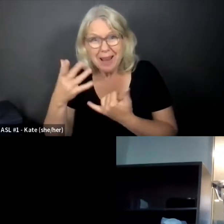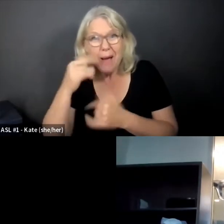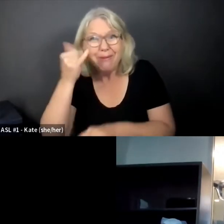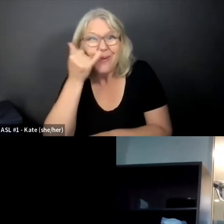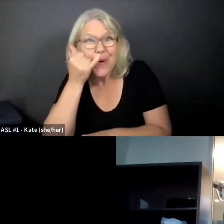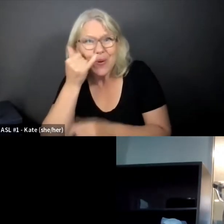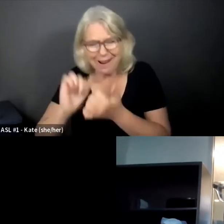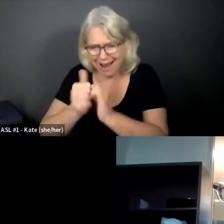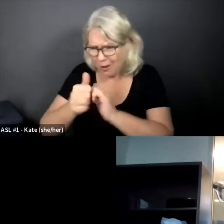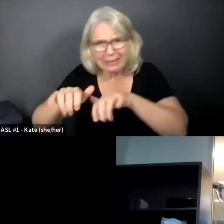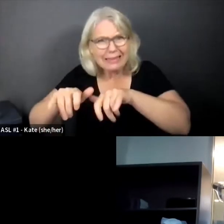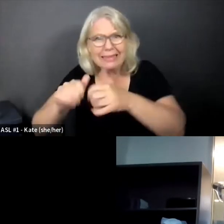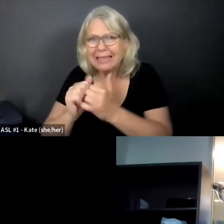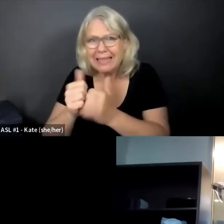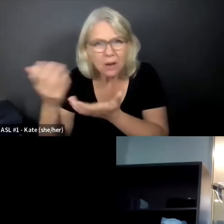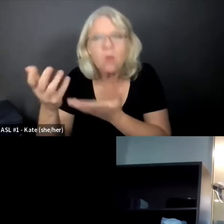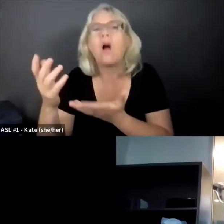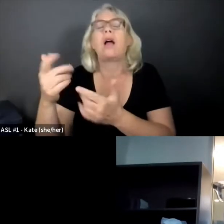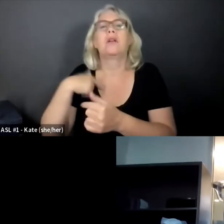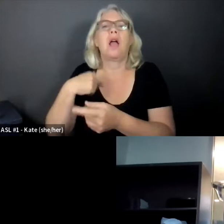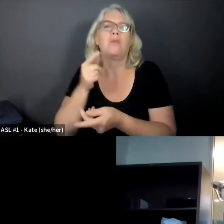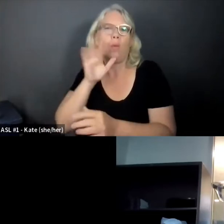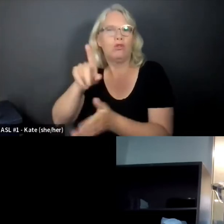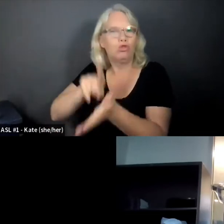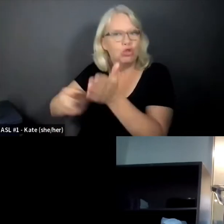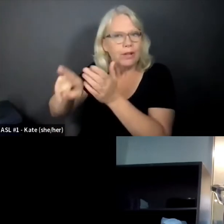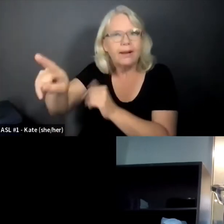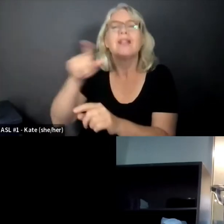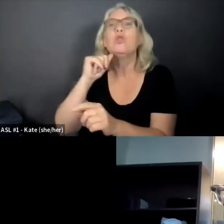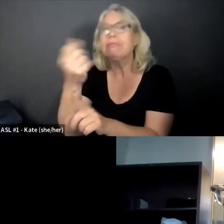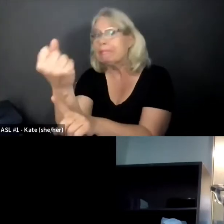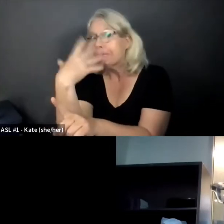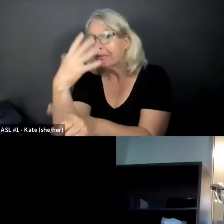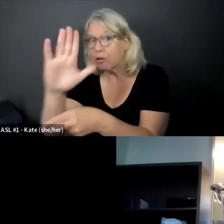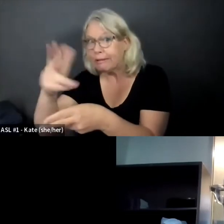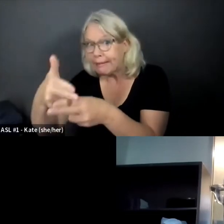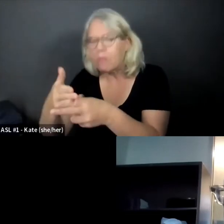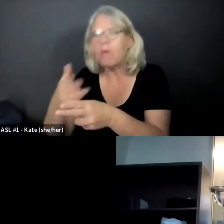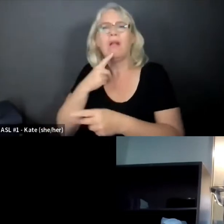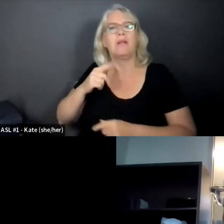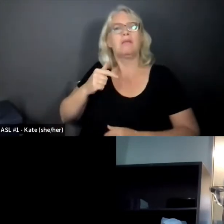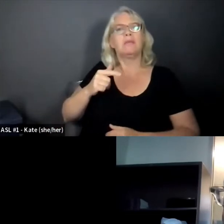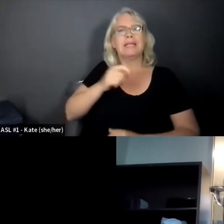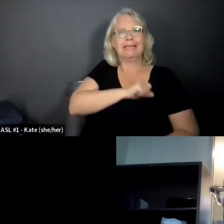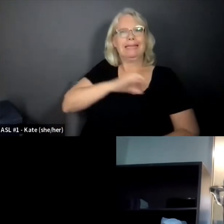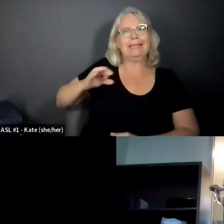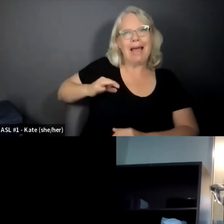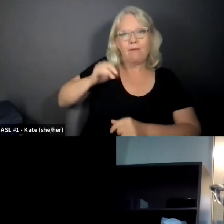THE BUSINESS PART OF THE MEETING WILL BEGIN AFTER THE PRESENTATIONS AND A SHORT BREAK.